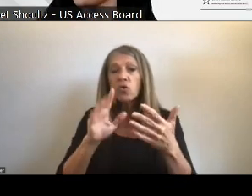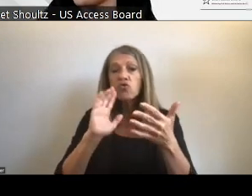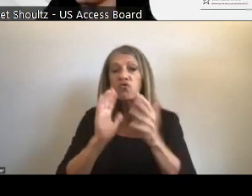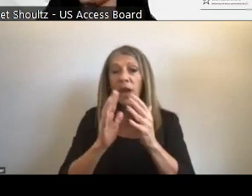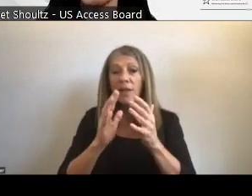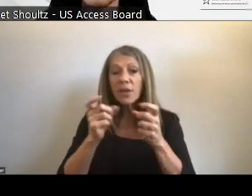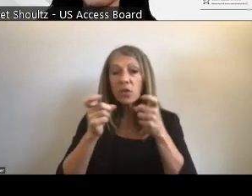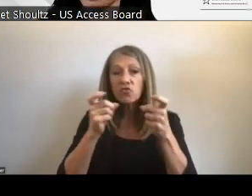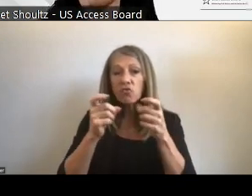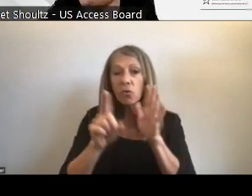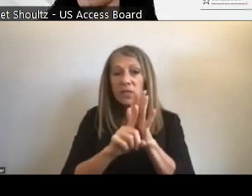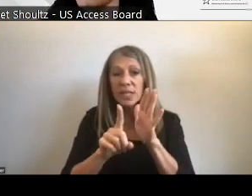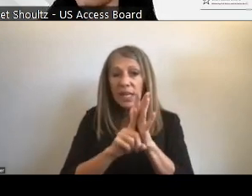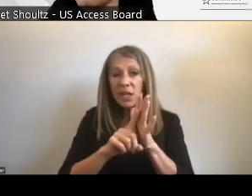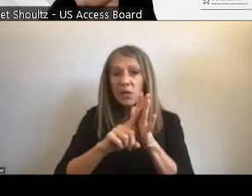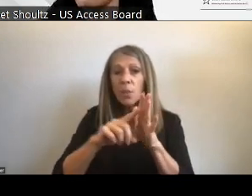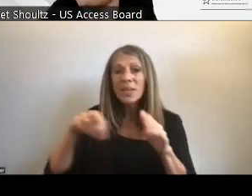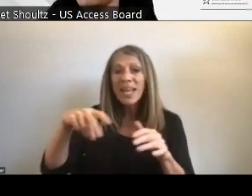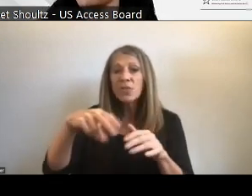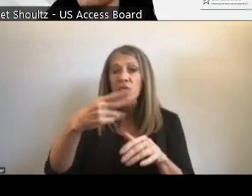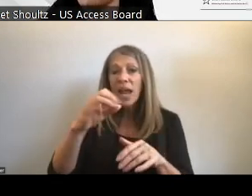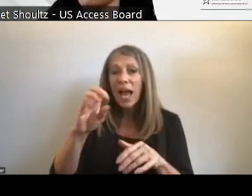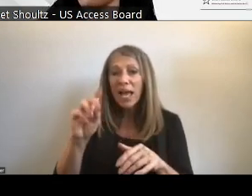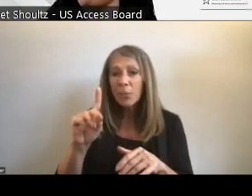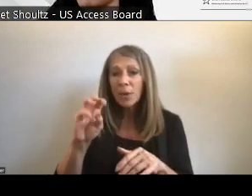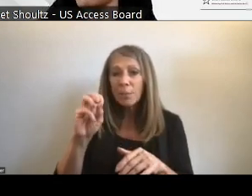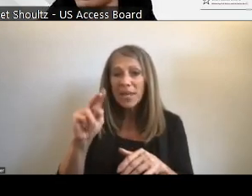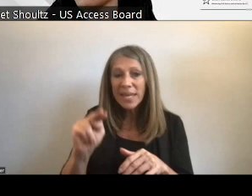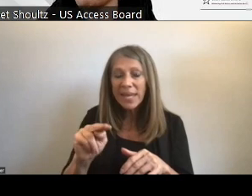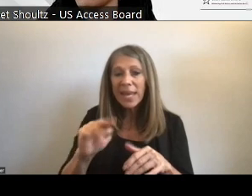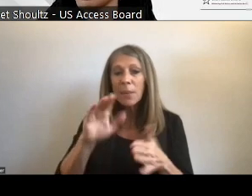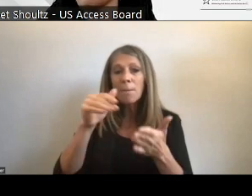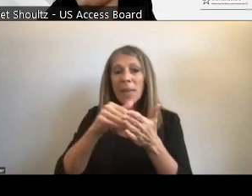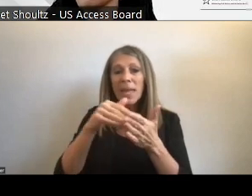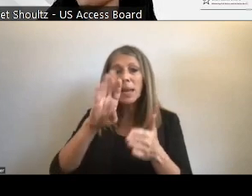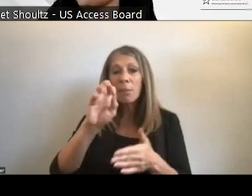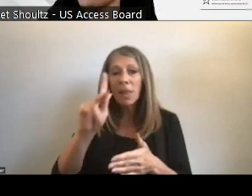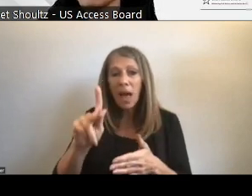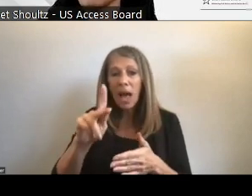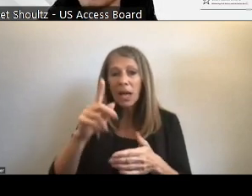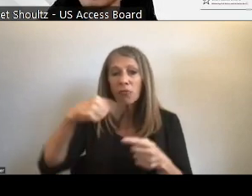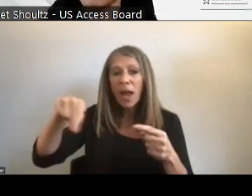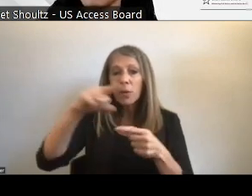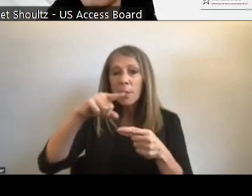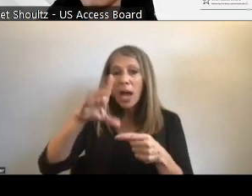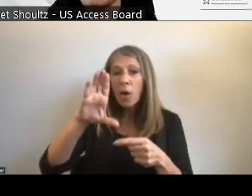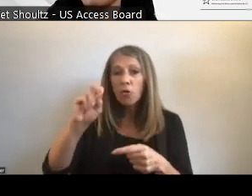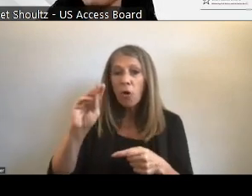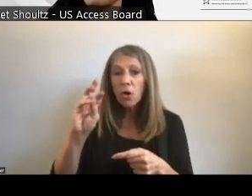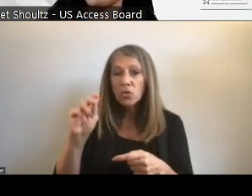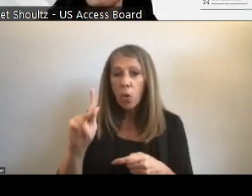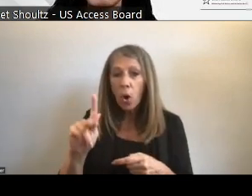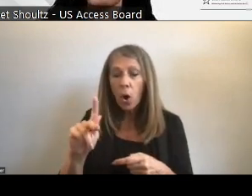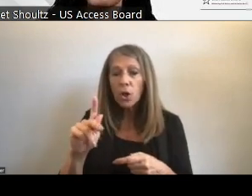signal of pedestrian hybrid beacon, 2.4 mid-block and roundabout crosswalks. And the requirements